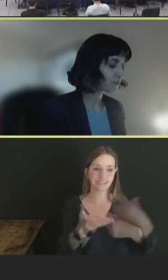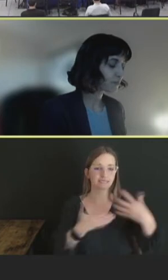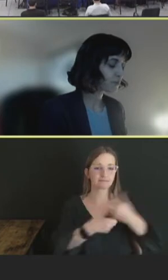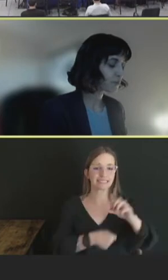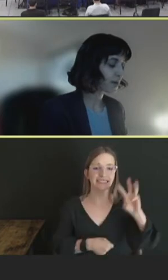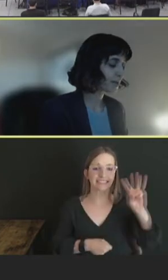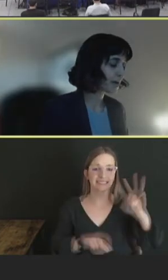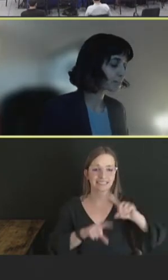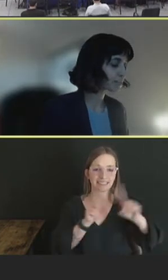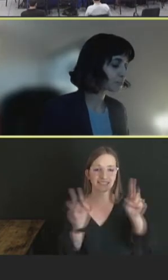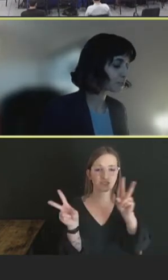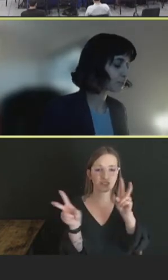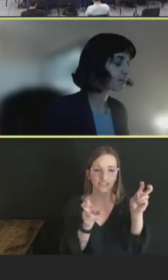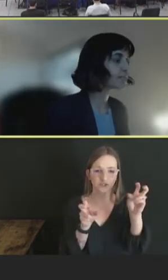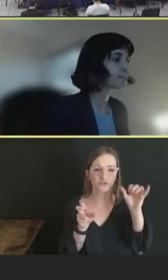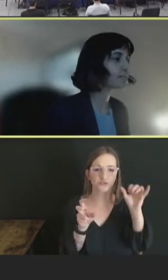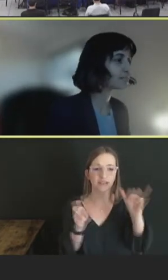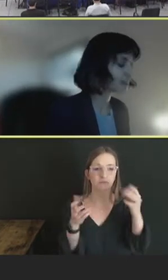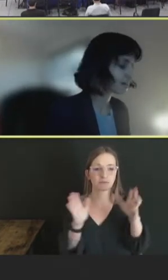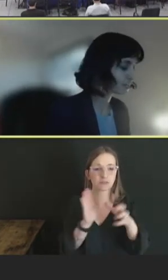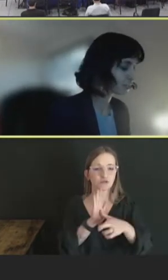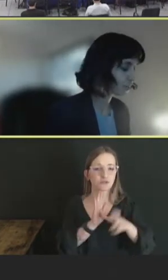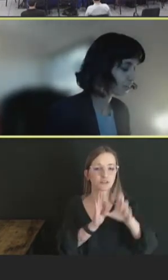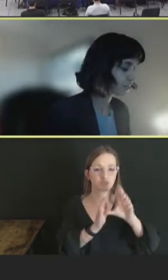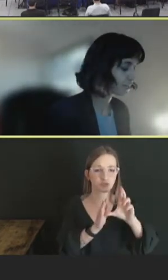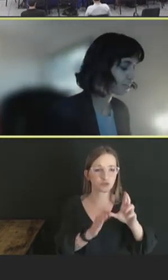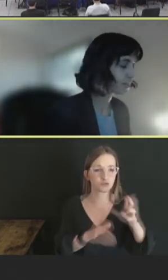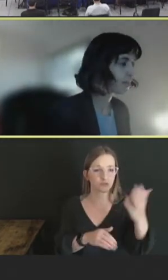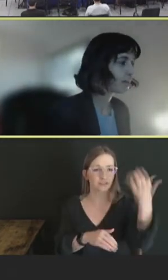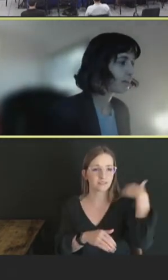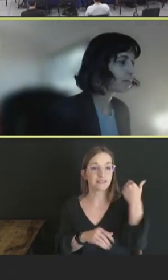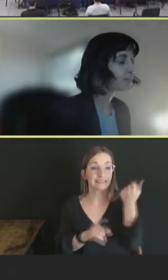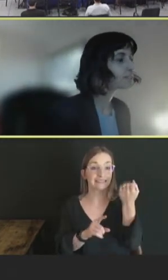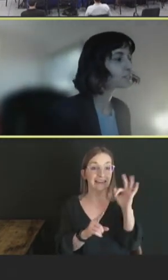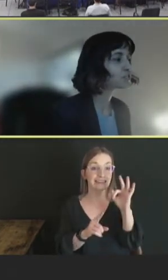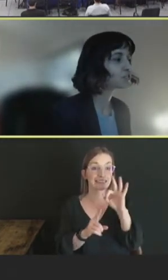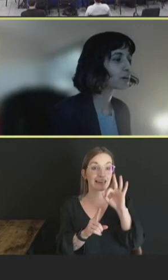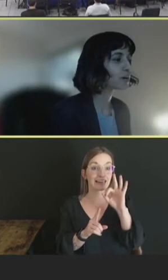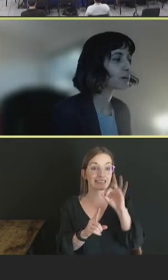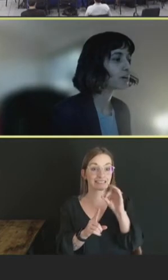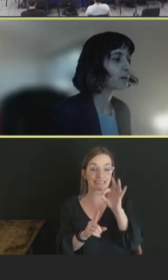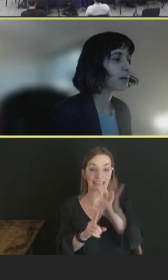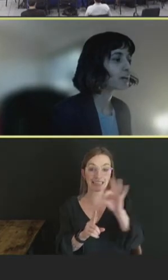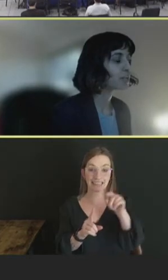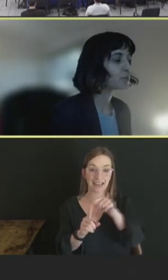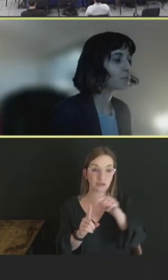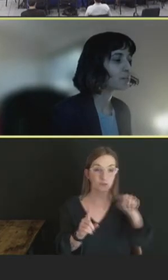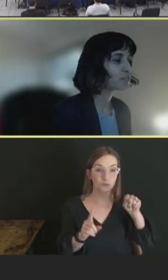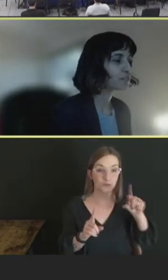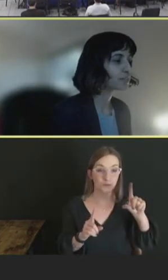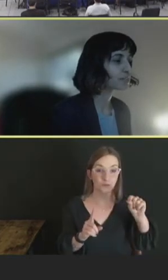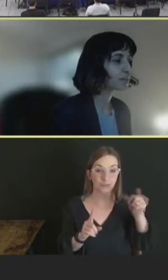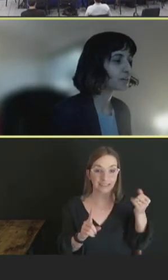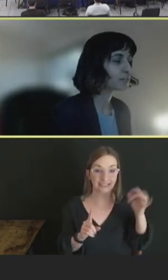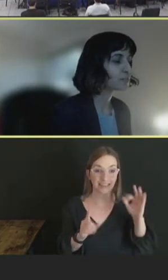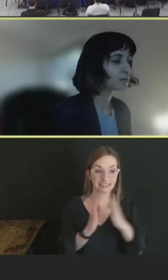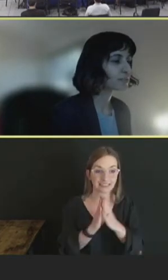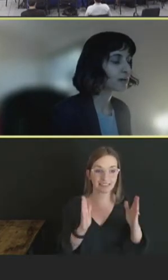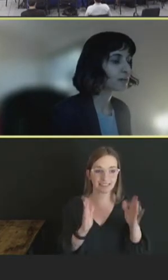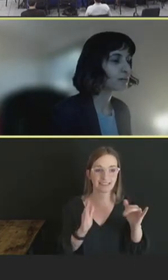been reviewed by GACVS between 1999 and 2019, and these issues are: aluminum adjuvants, thimerosal,